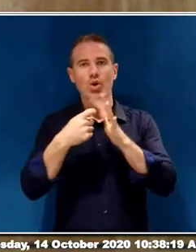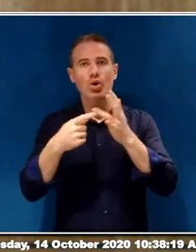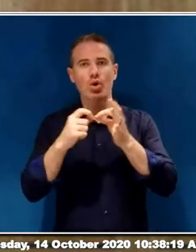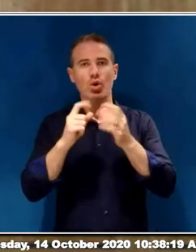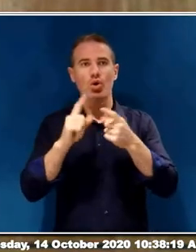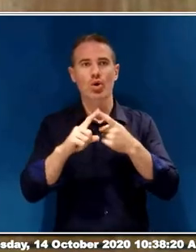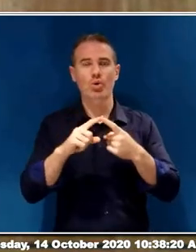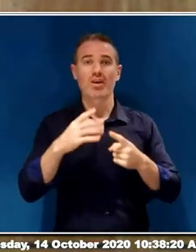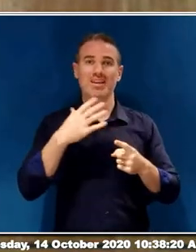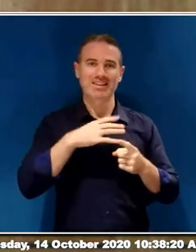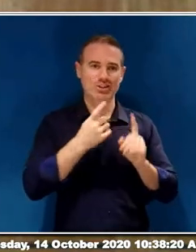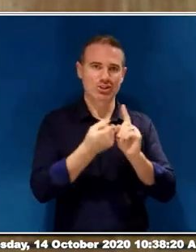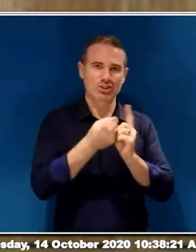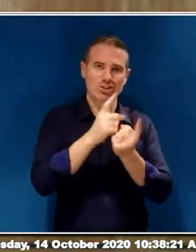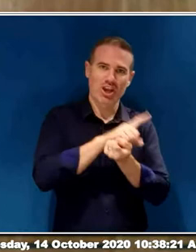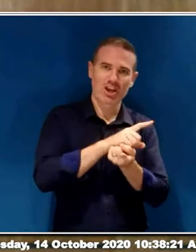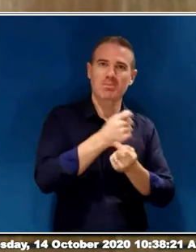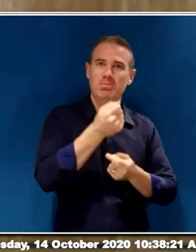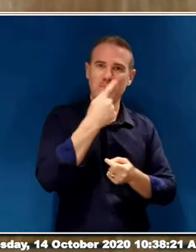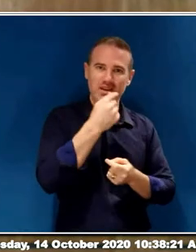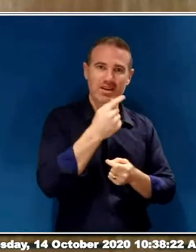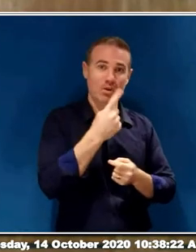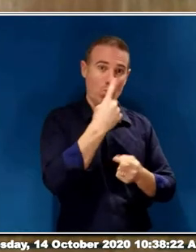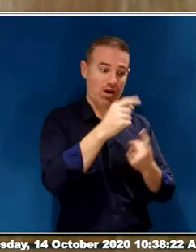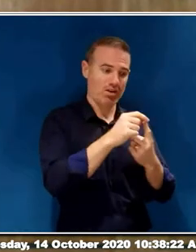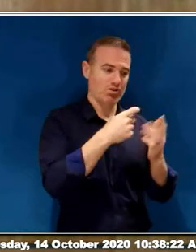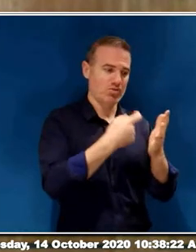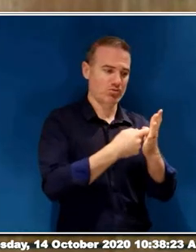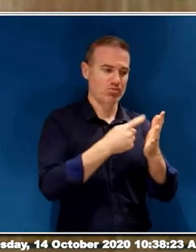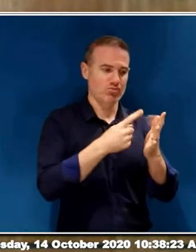called Risperidone to another called Abilify.